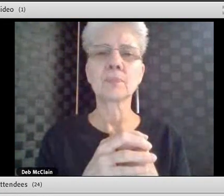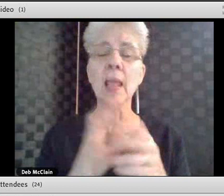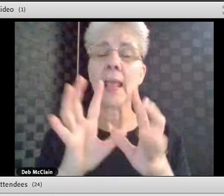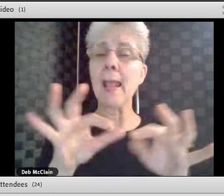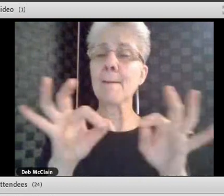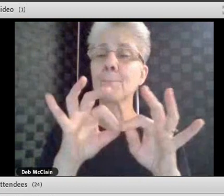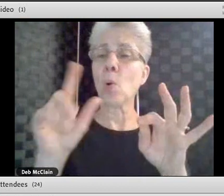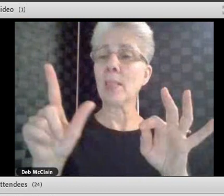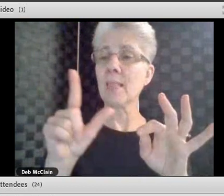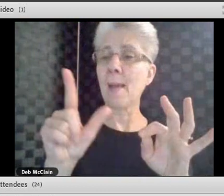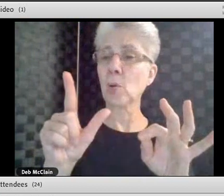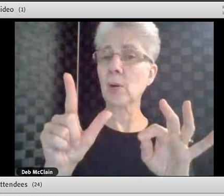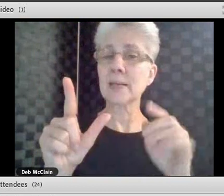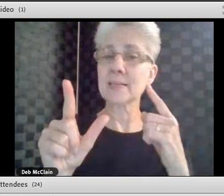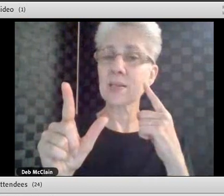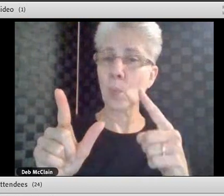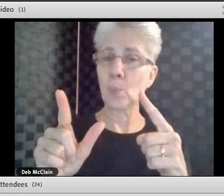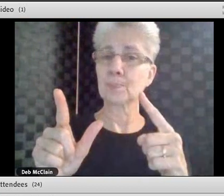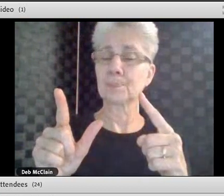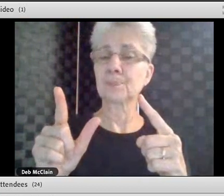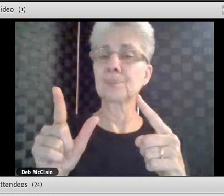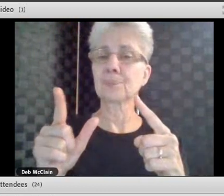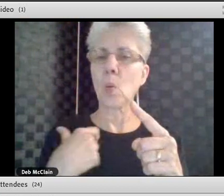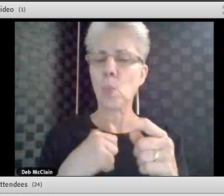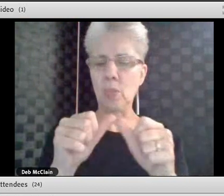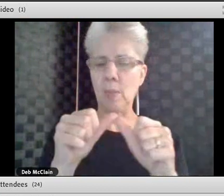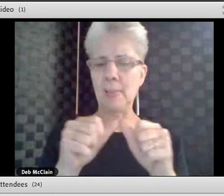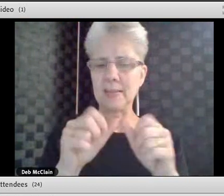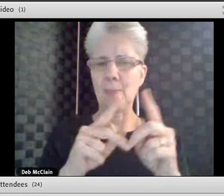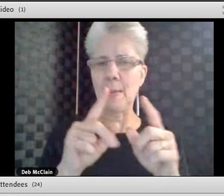It's important to libraries because we are one of the places